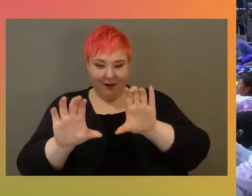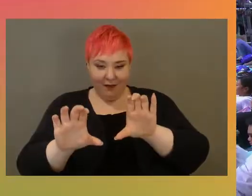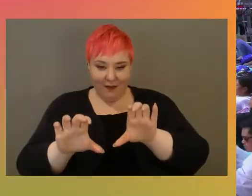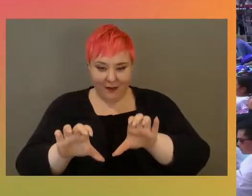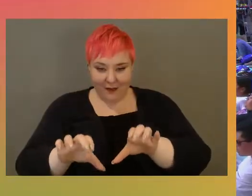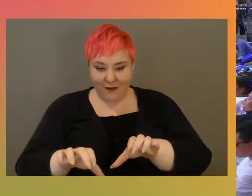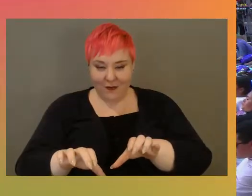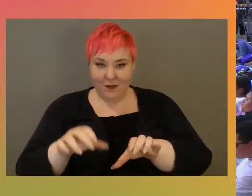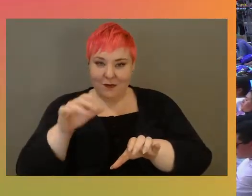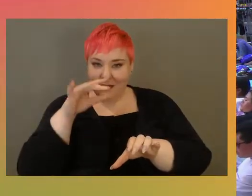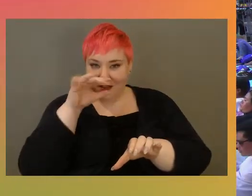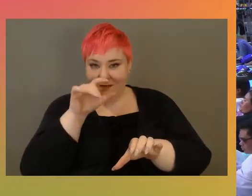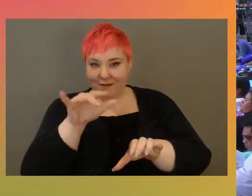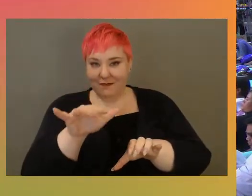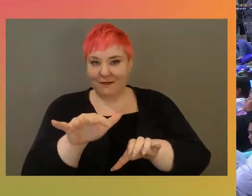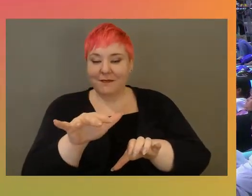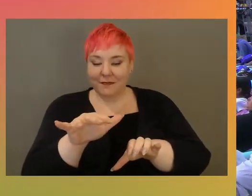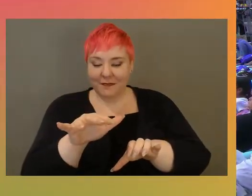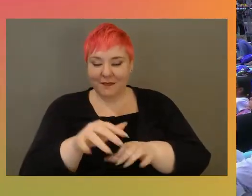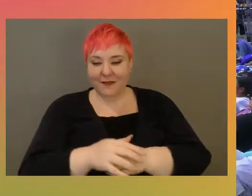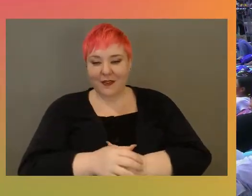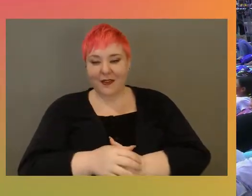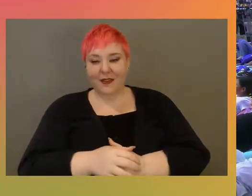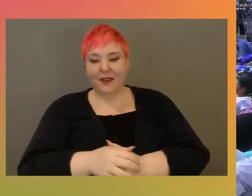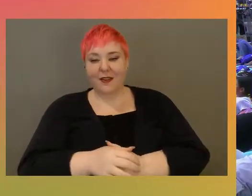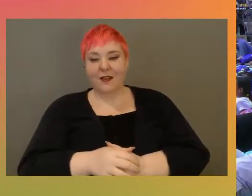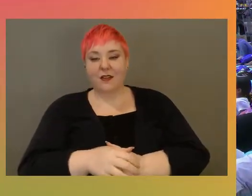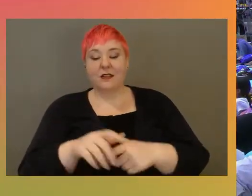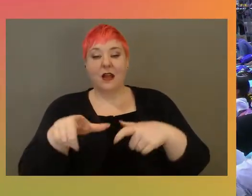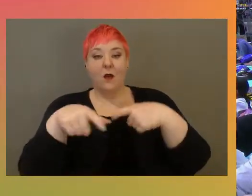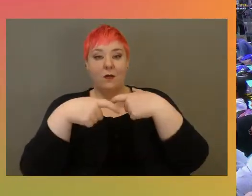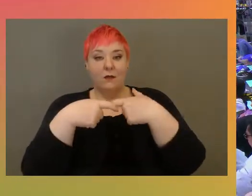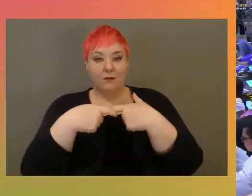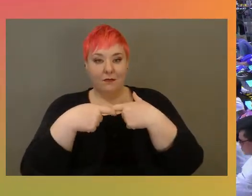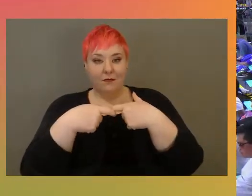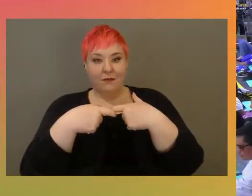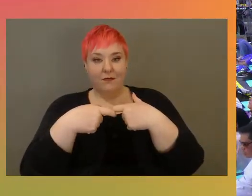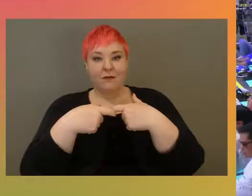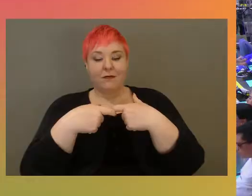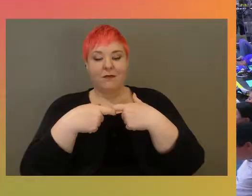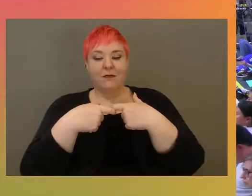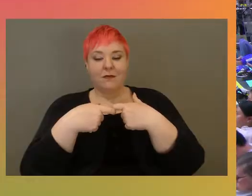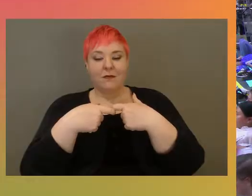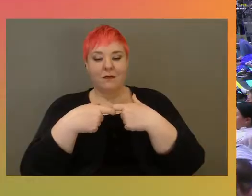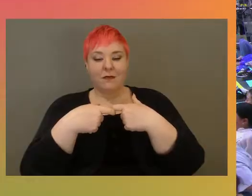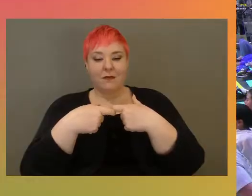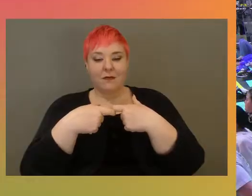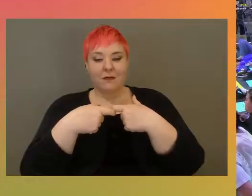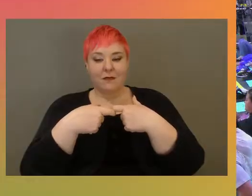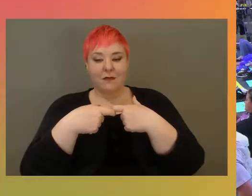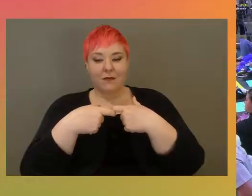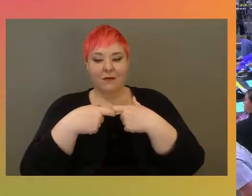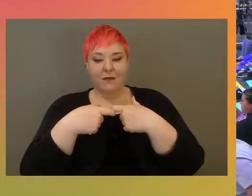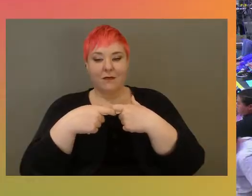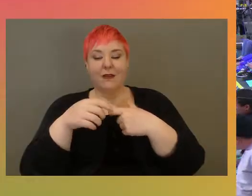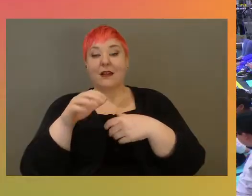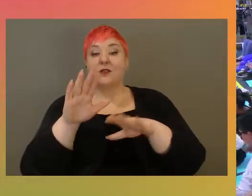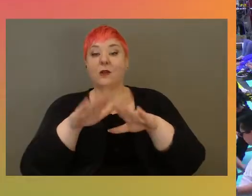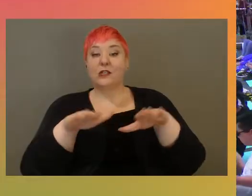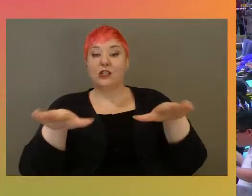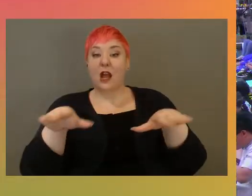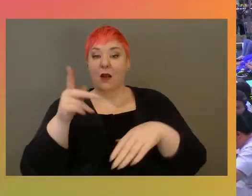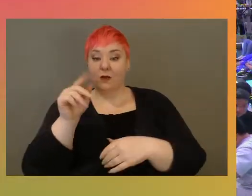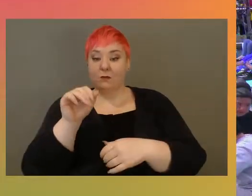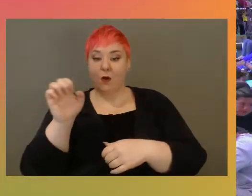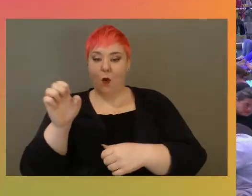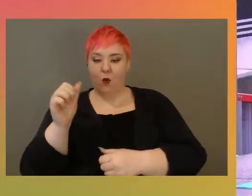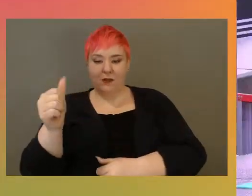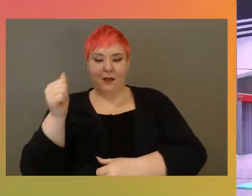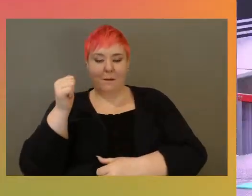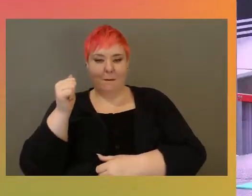AND INHALE, LIFT.